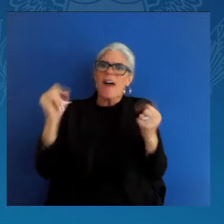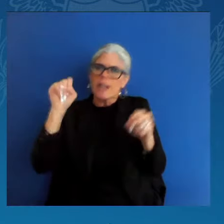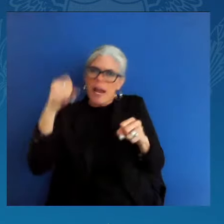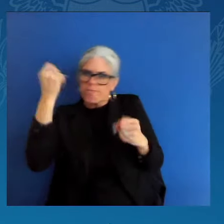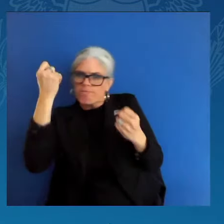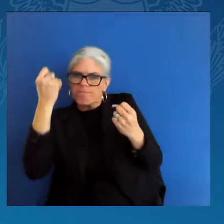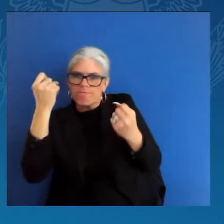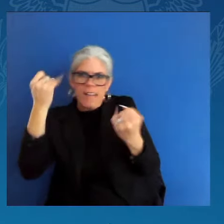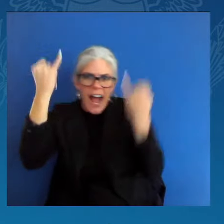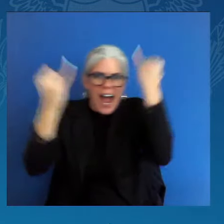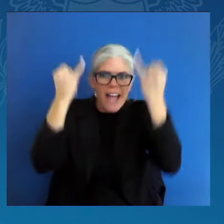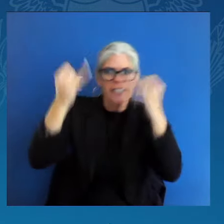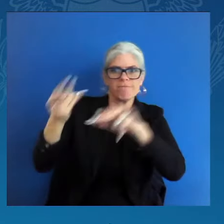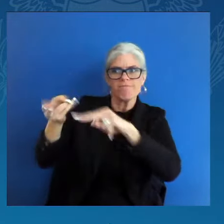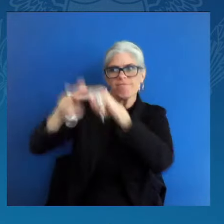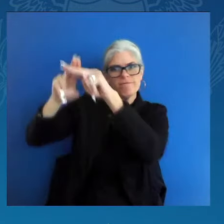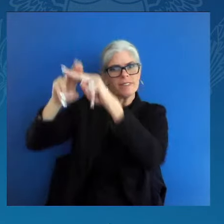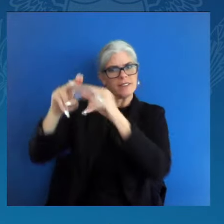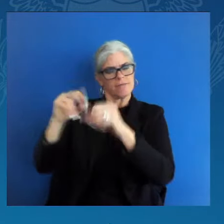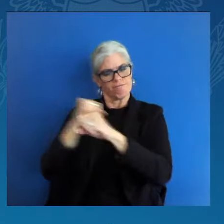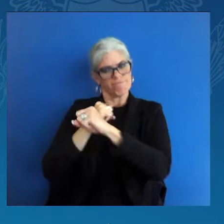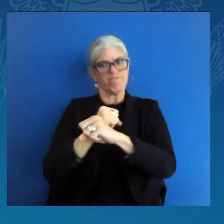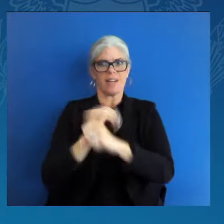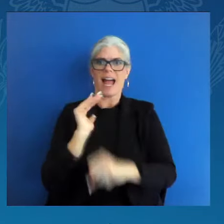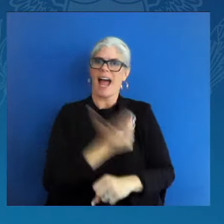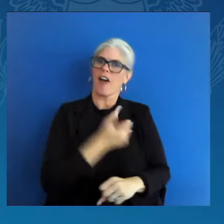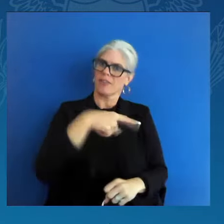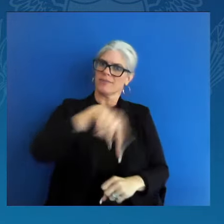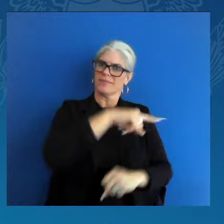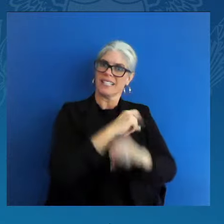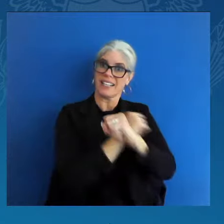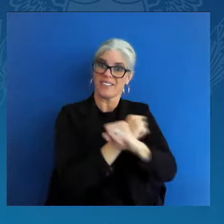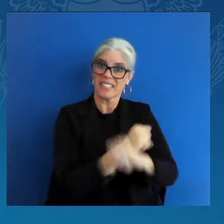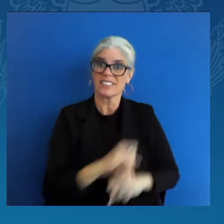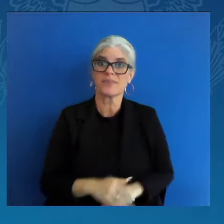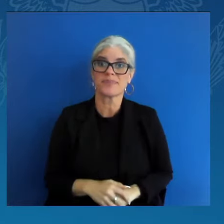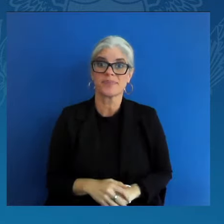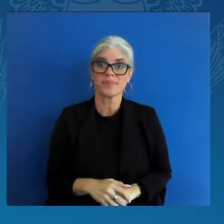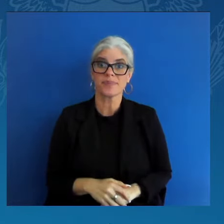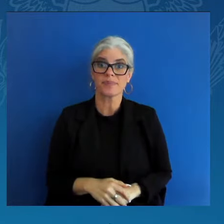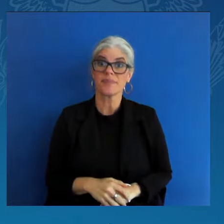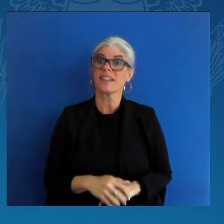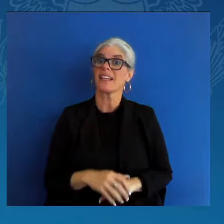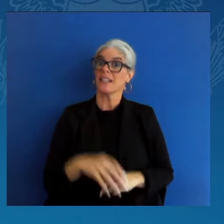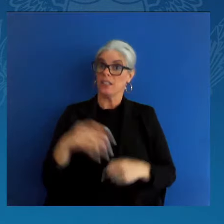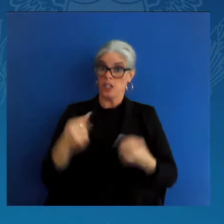and in every domain where we will find our nation's joint force. It is our allies and partners